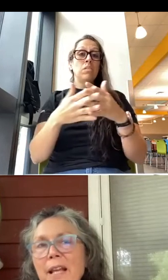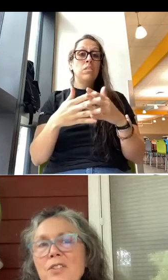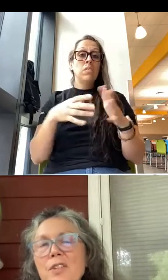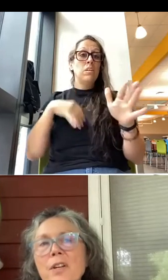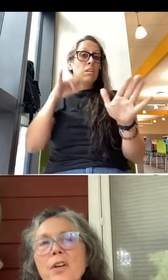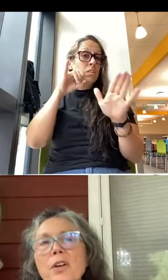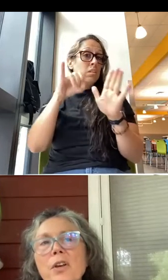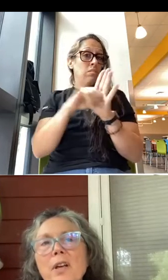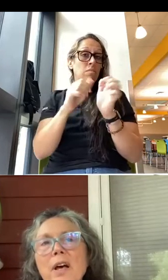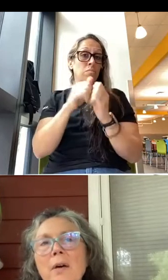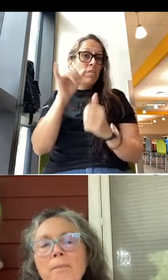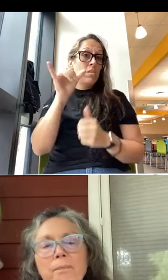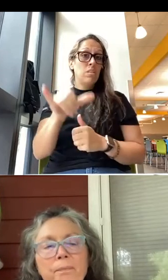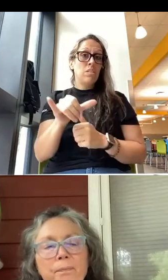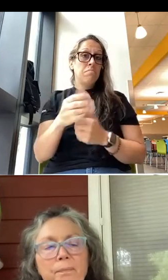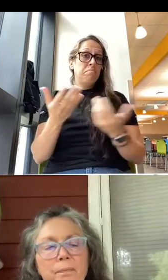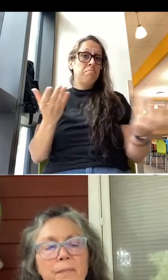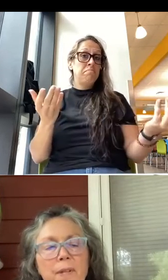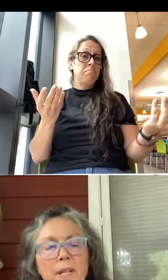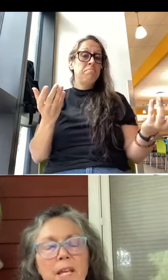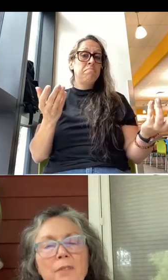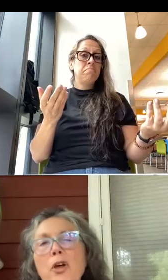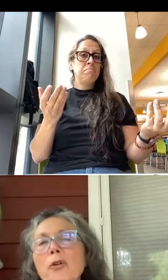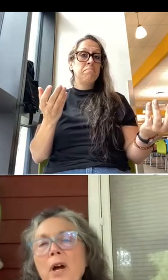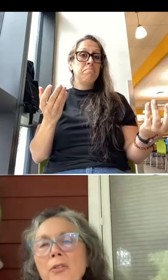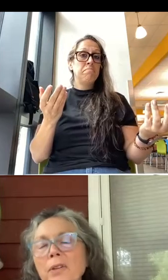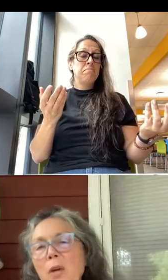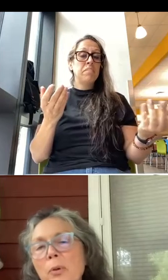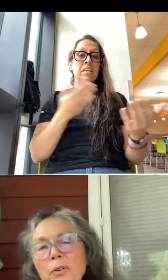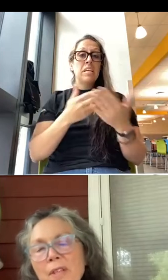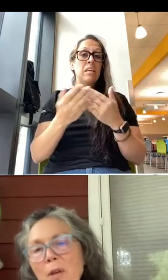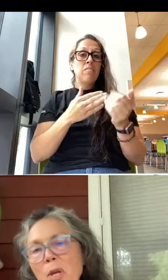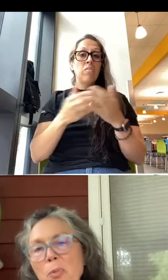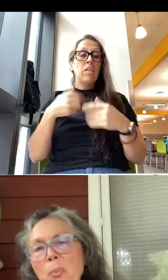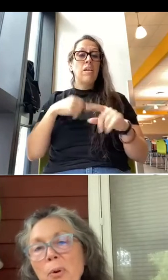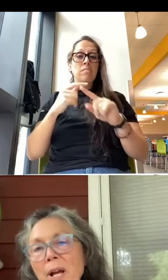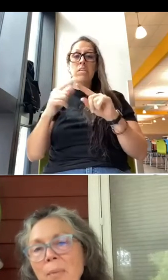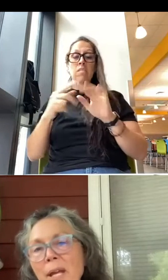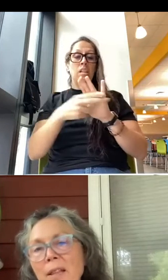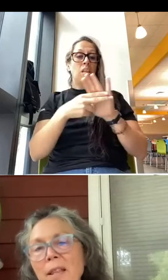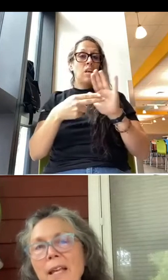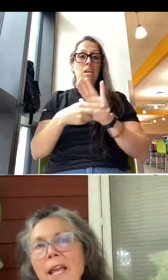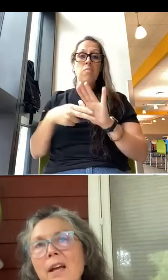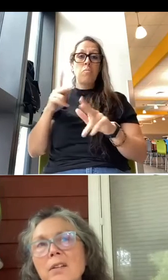and that's um even though there are other labels that people put on me, I can't--